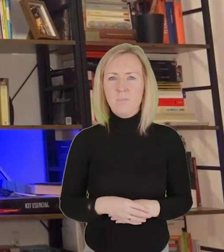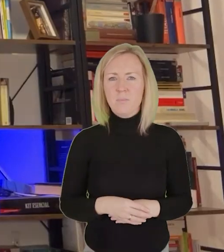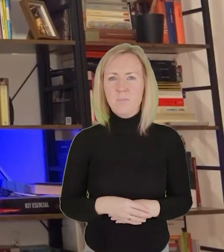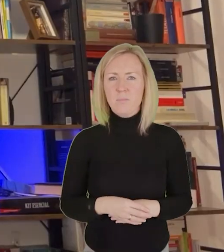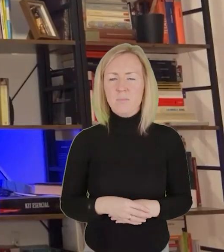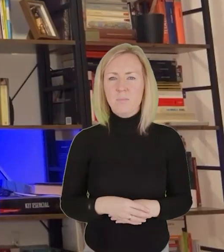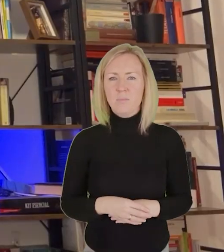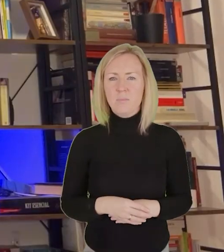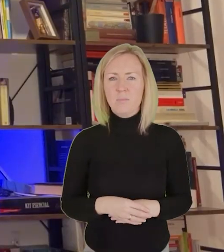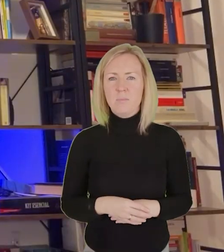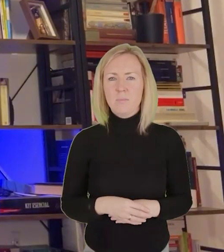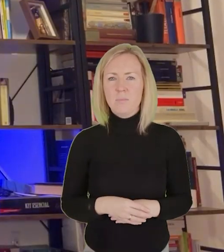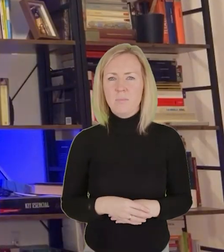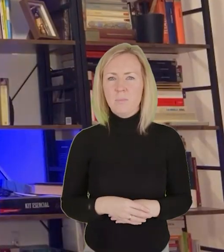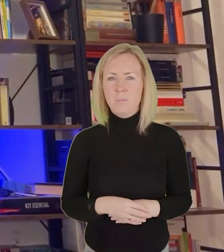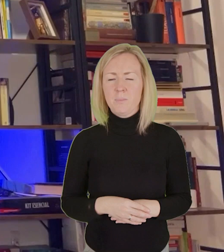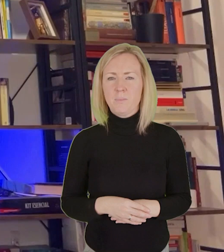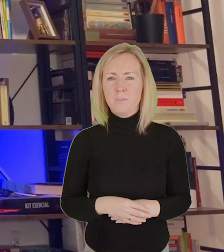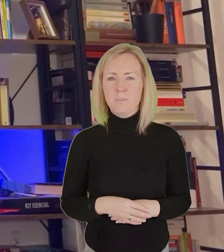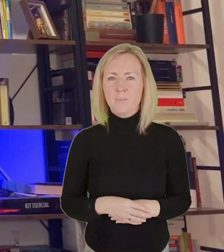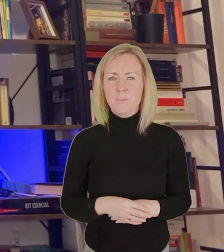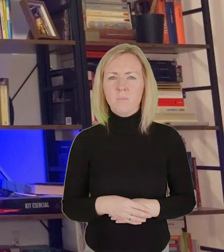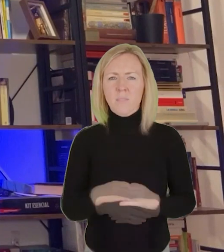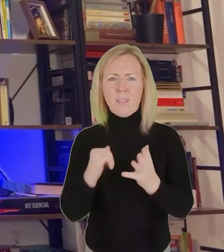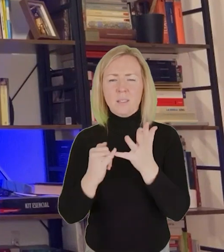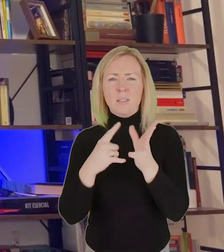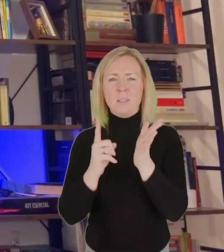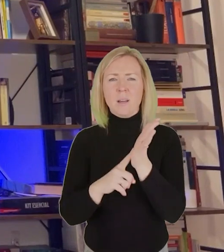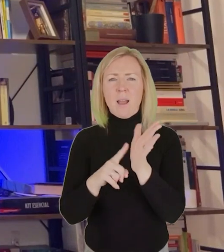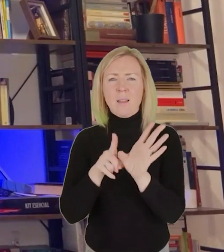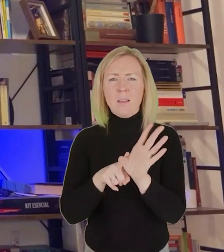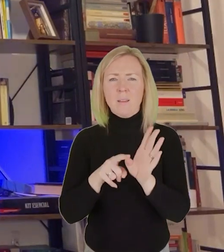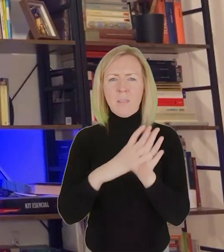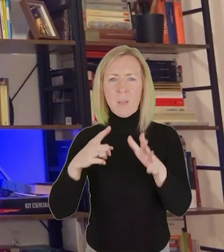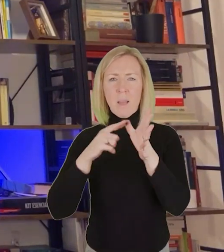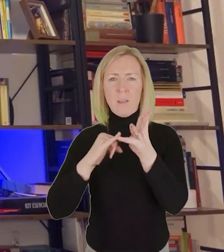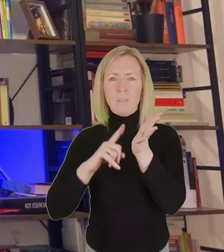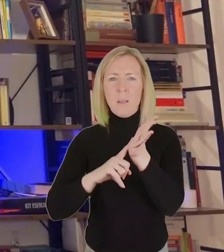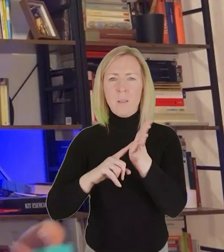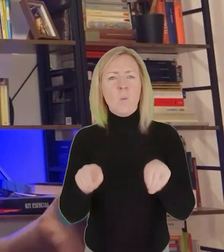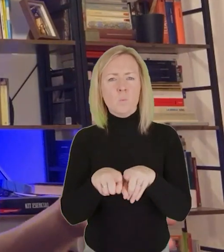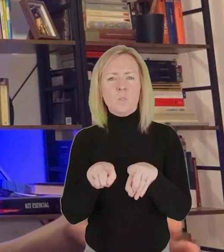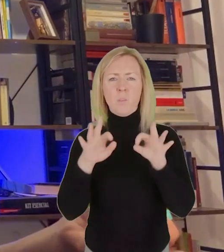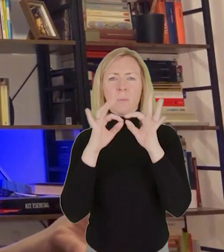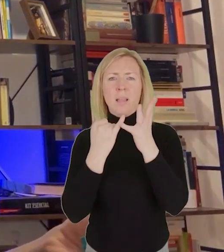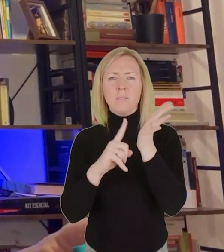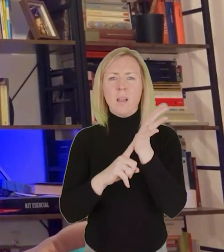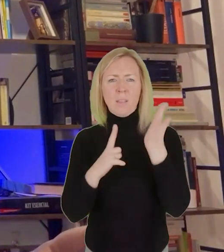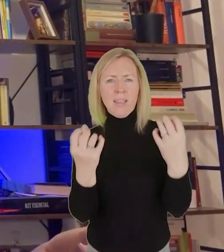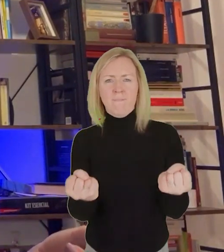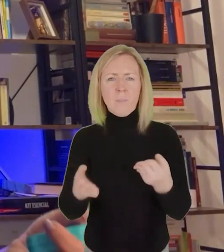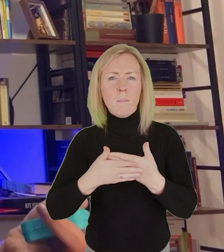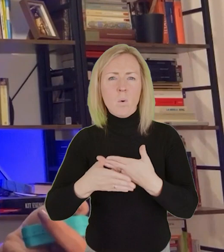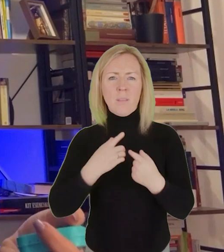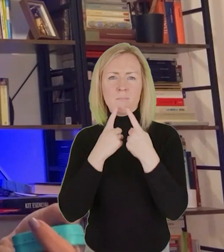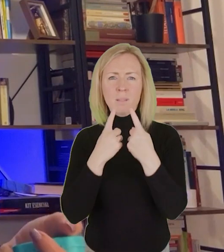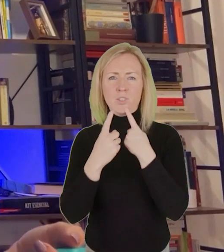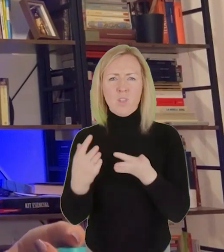Would you say, Sally, that this is the same situation we have with LLMs right now where there are low-resource languages and languages with more resources, but you say that ASL